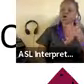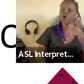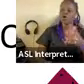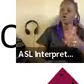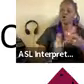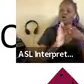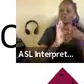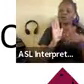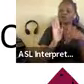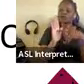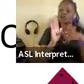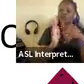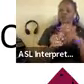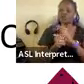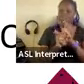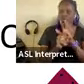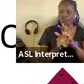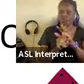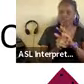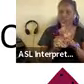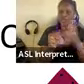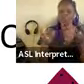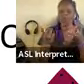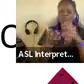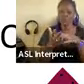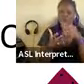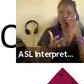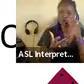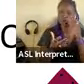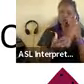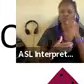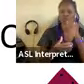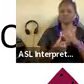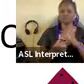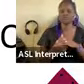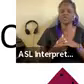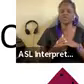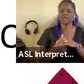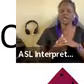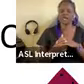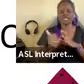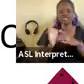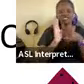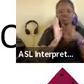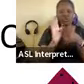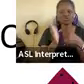and the foundation of the COVID work that we have done so far in this county.